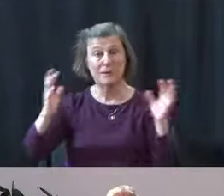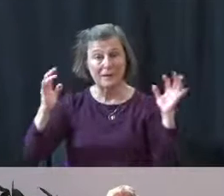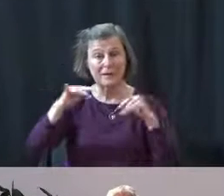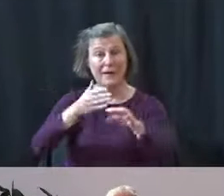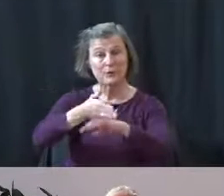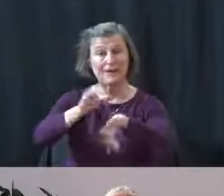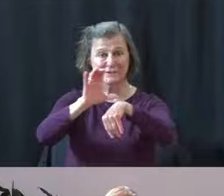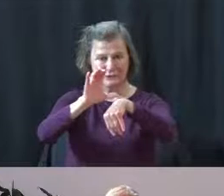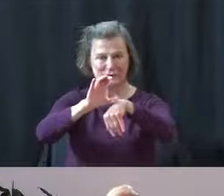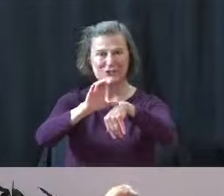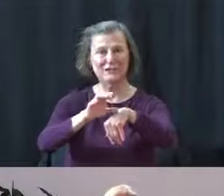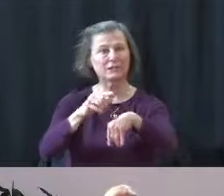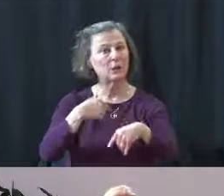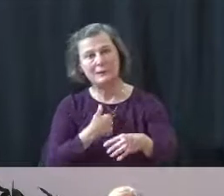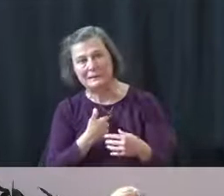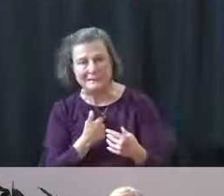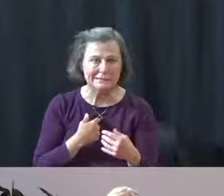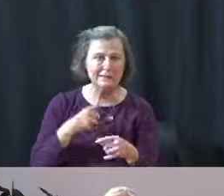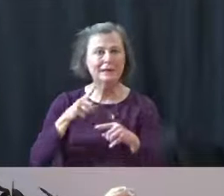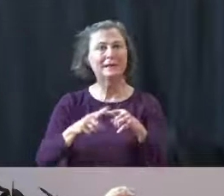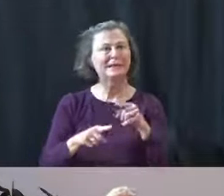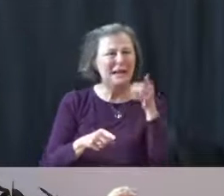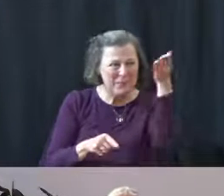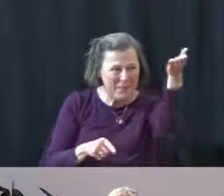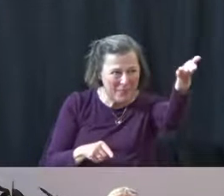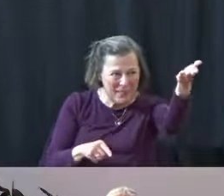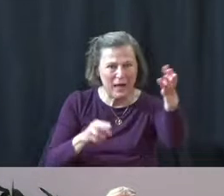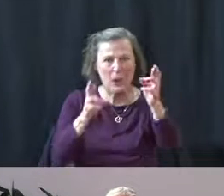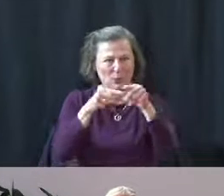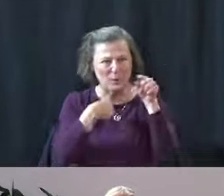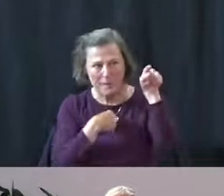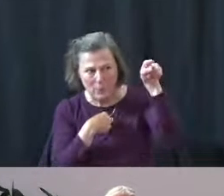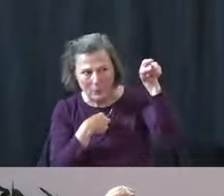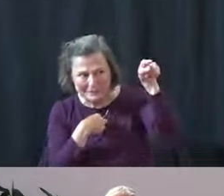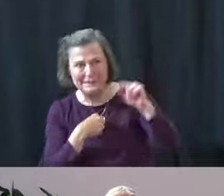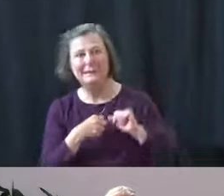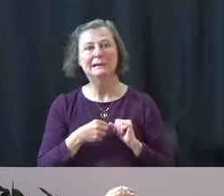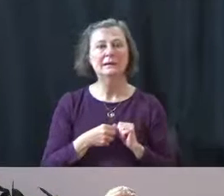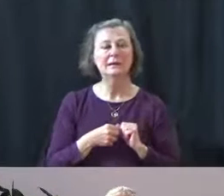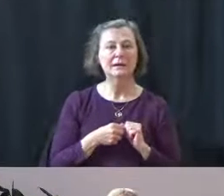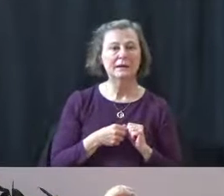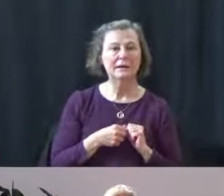So even though we can't be in that room that I’m pointing at over there and drink coffee